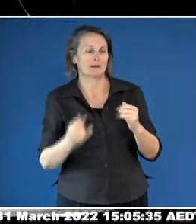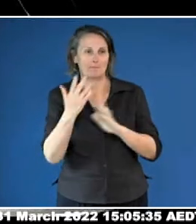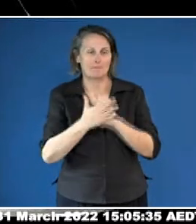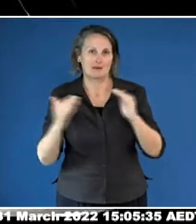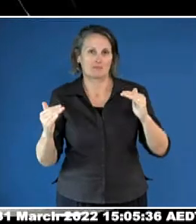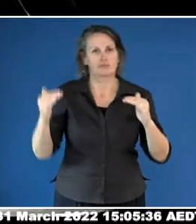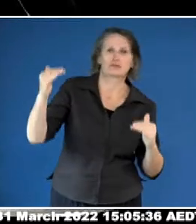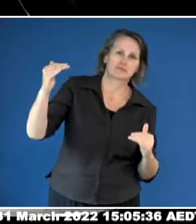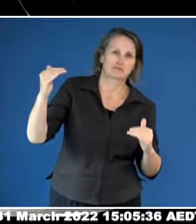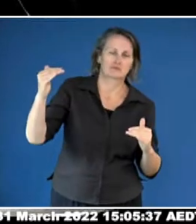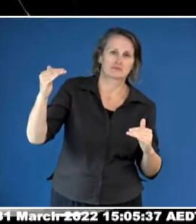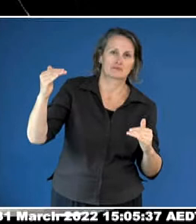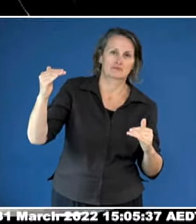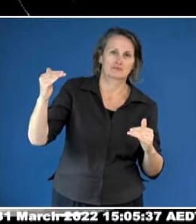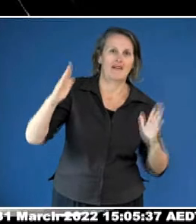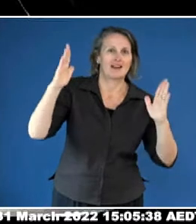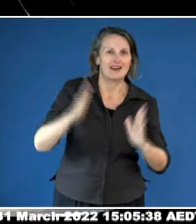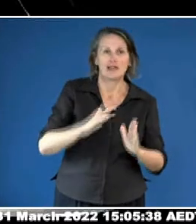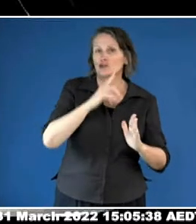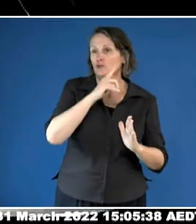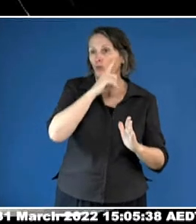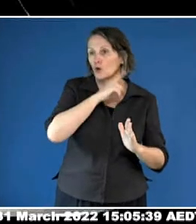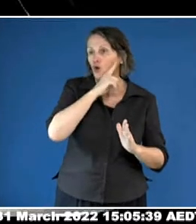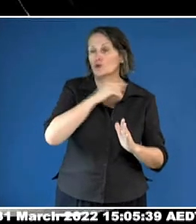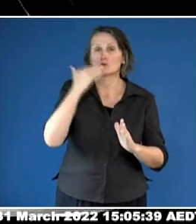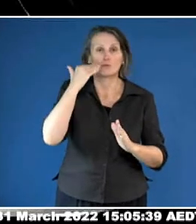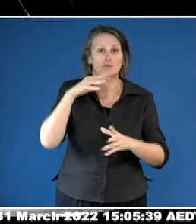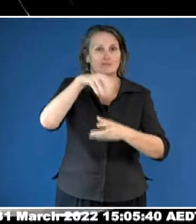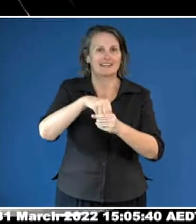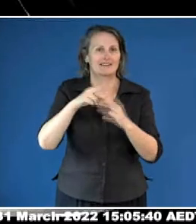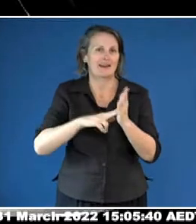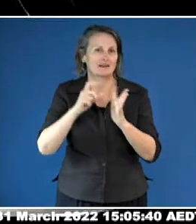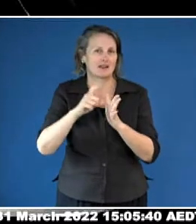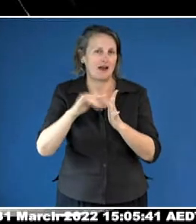So what would a gender strategy look like for the NDIS? Has WWDA thought about that? MS HERMANS: Yeah.